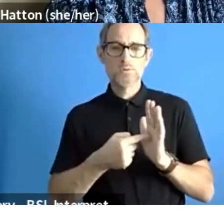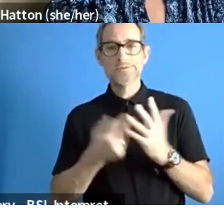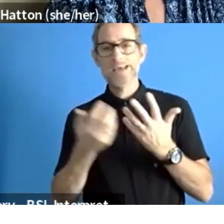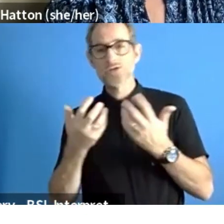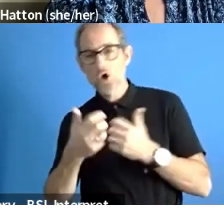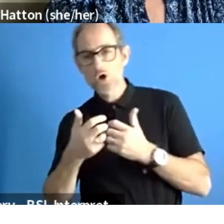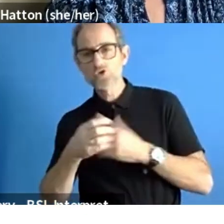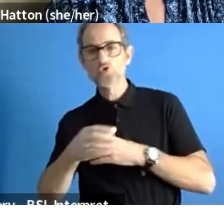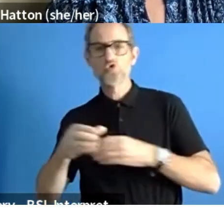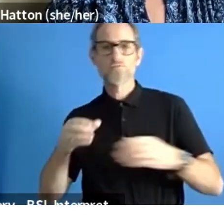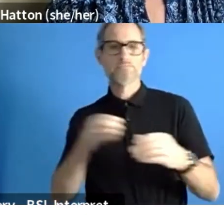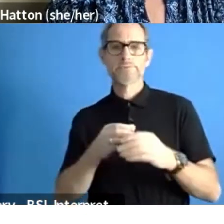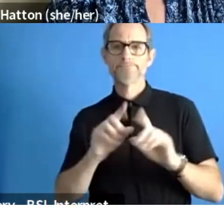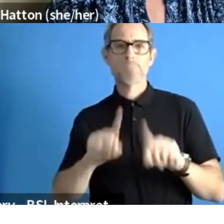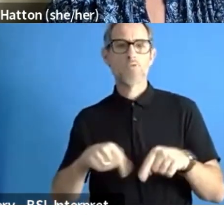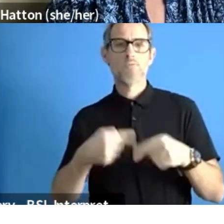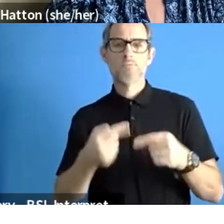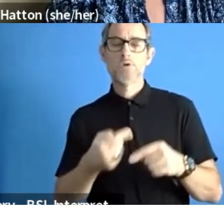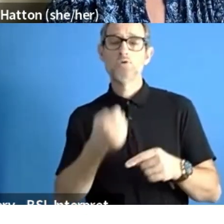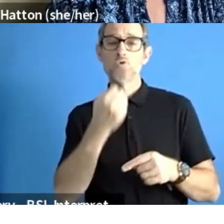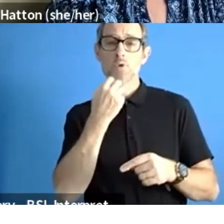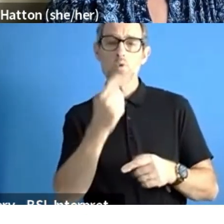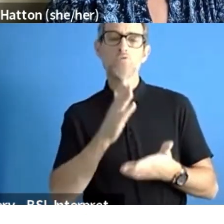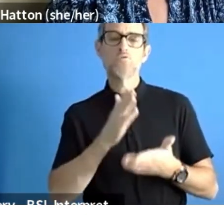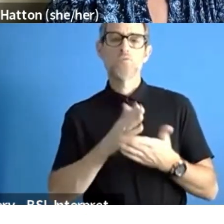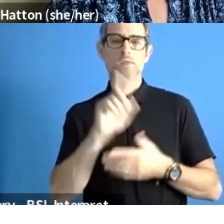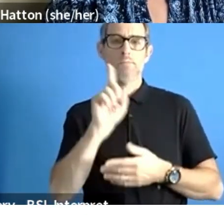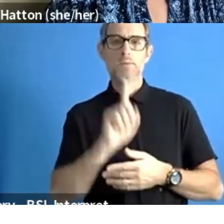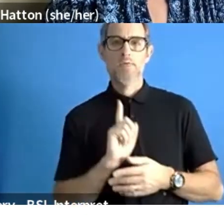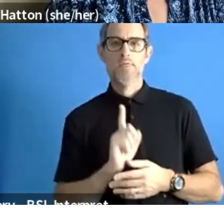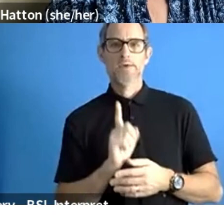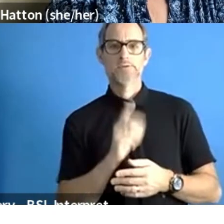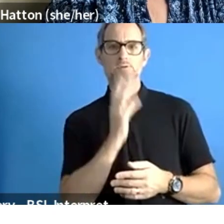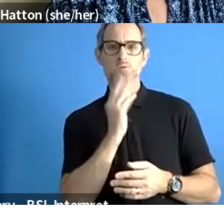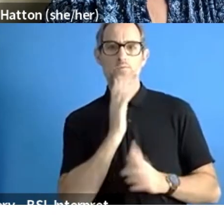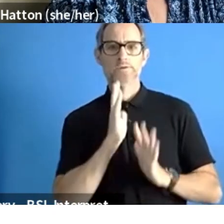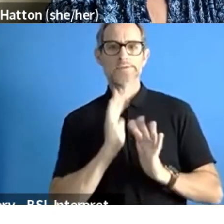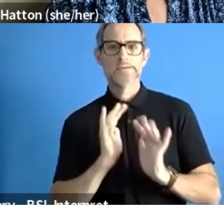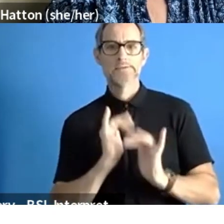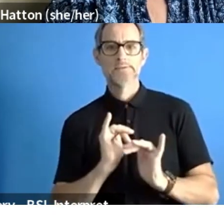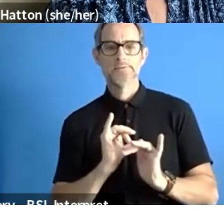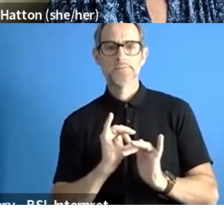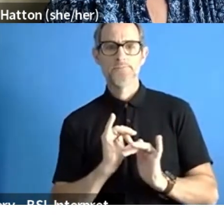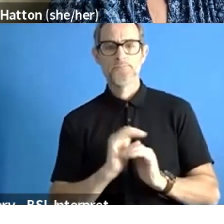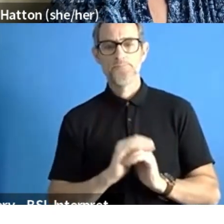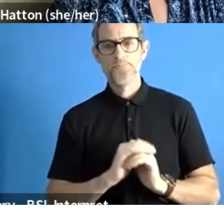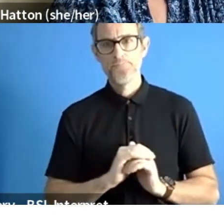It's not the same as real people who might use the product.